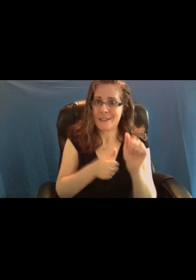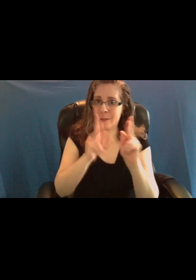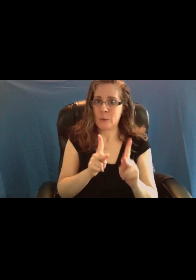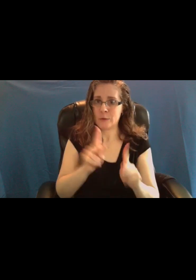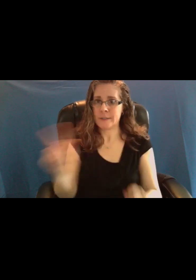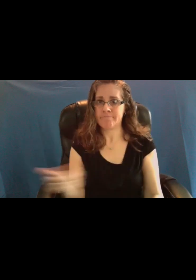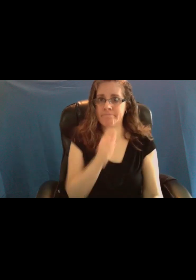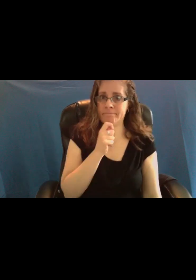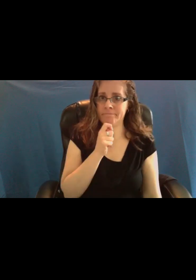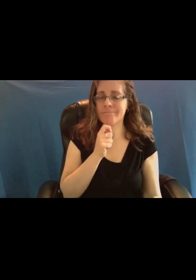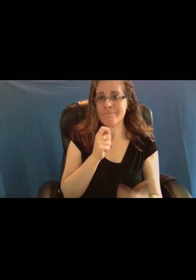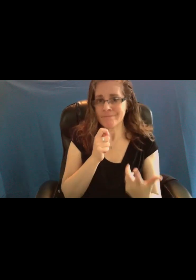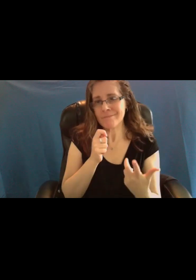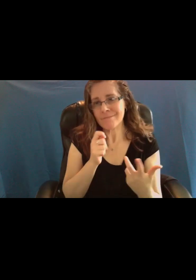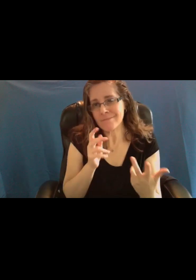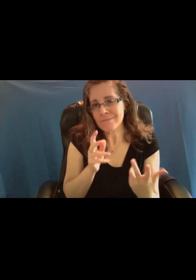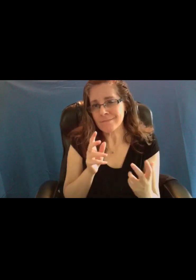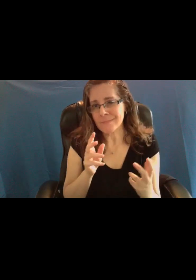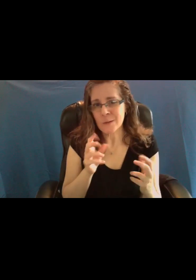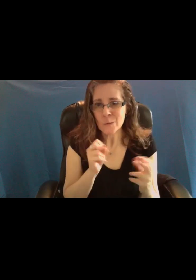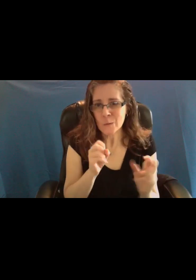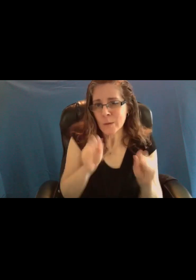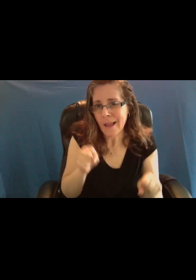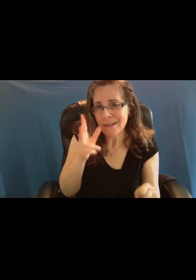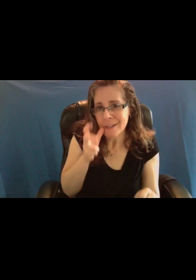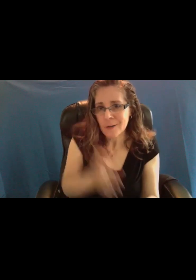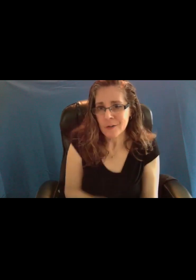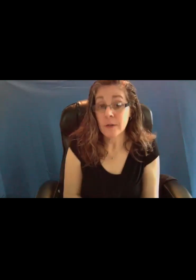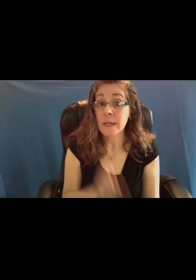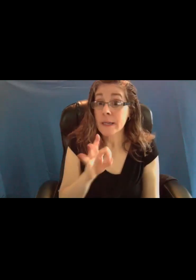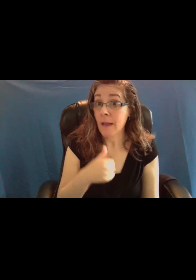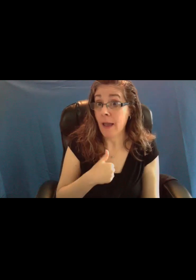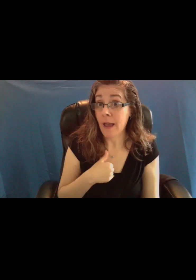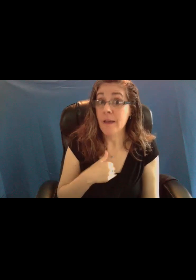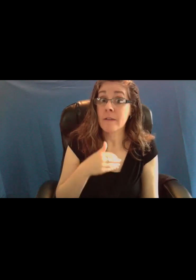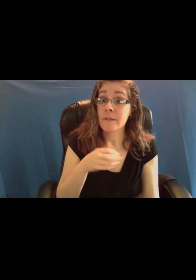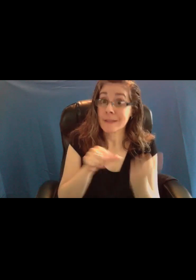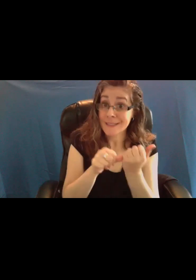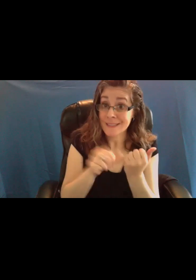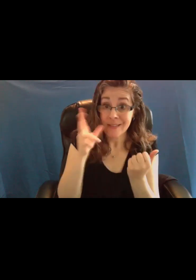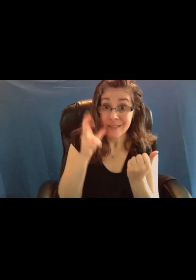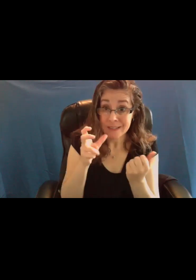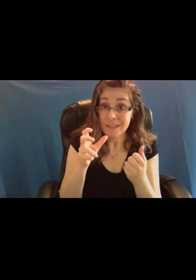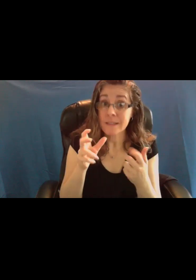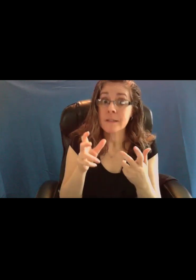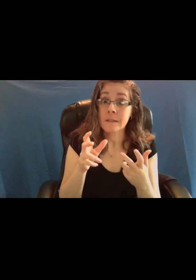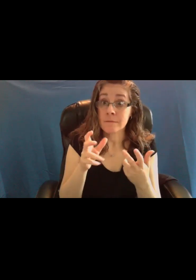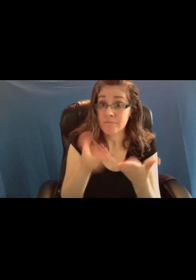Now if you have assistive listening devices, make sure they are maintained, they are charged, there are batteries, and readily